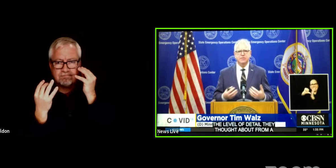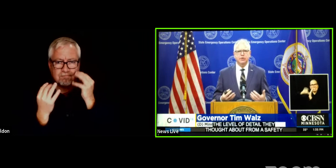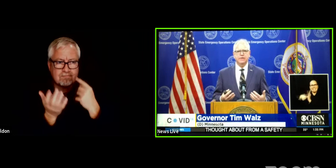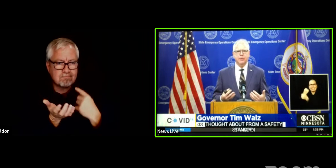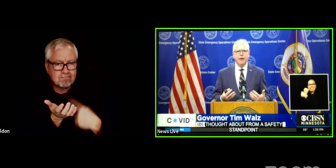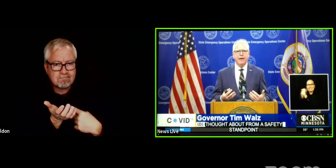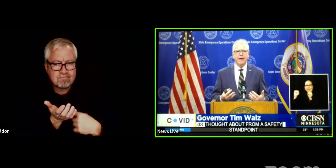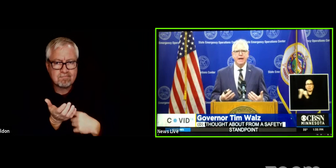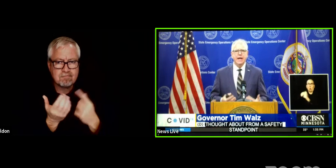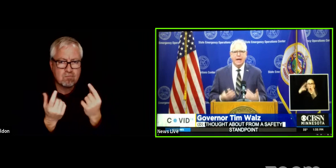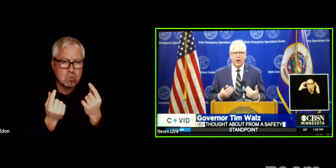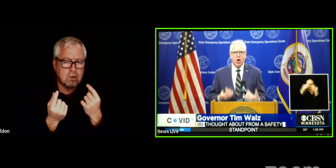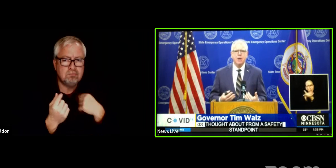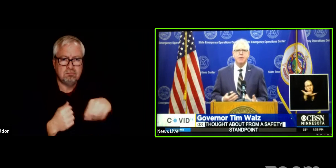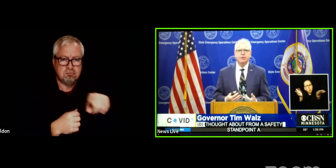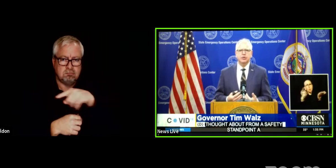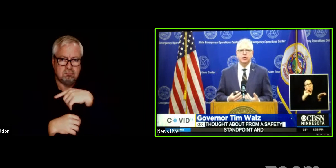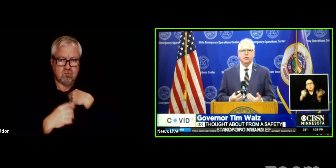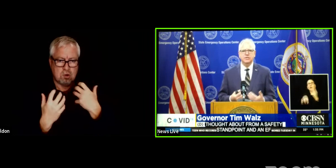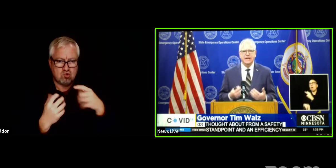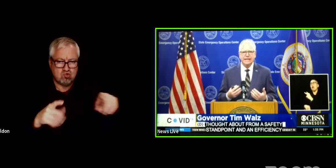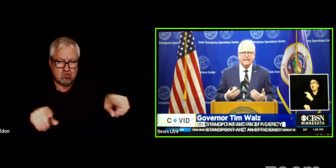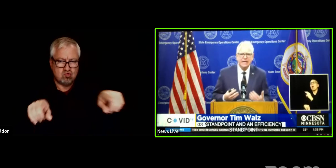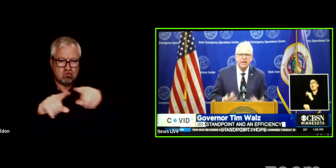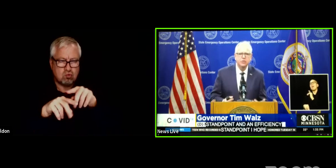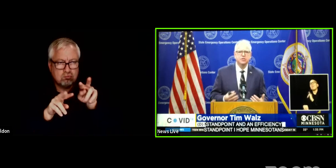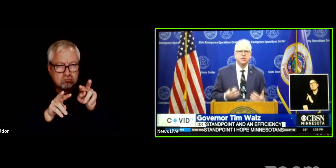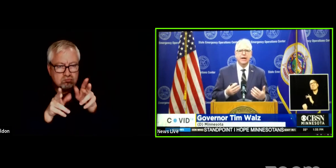OF RELIEF AROUND THAT AND OUR COMMITMENT TO YOU IS TO CONTINUOUSLY